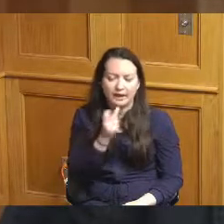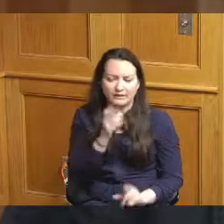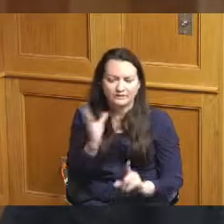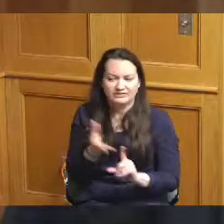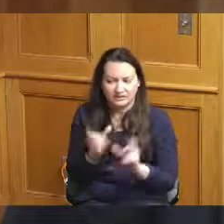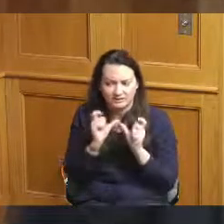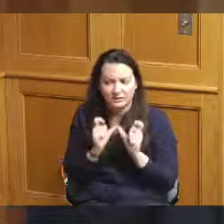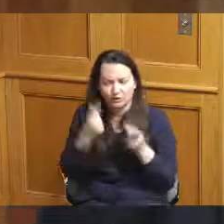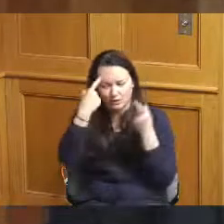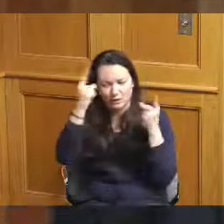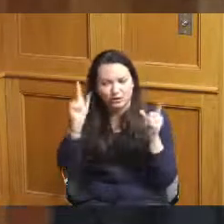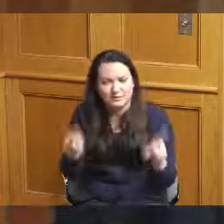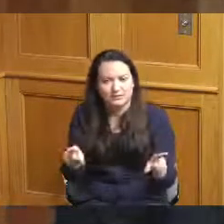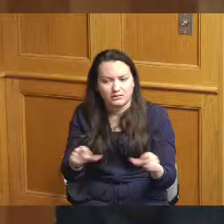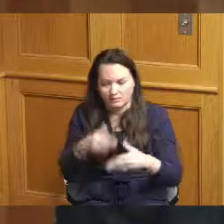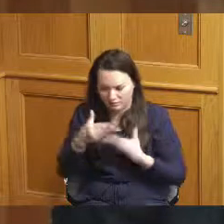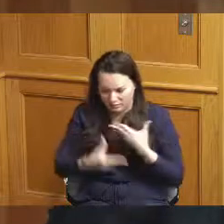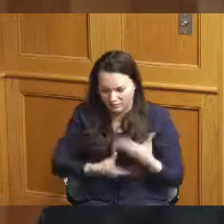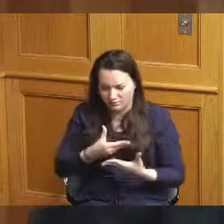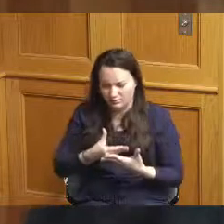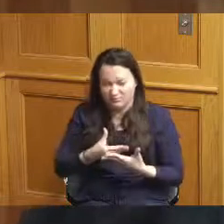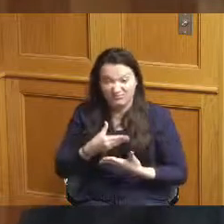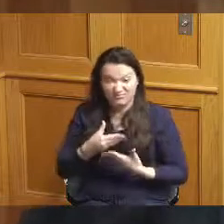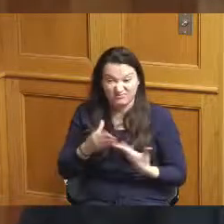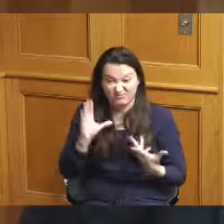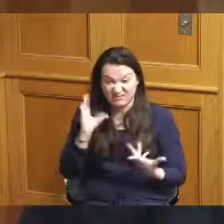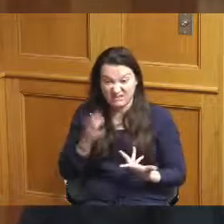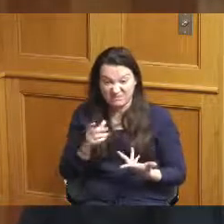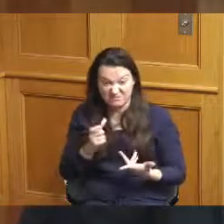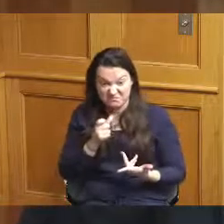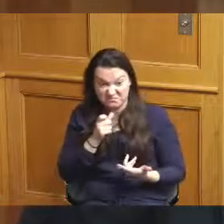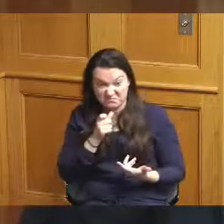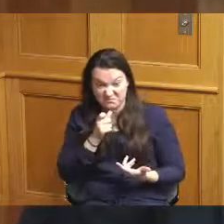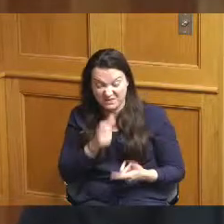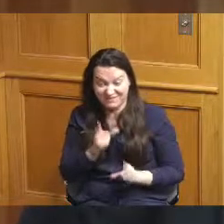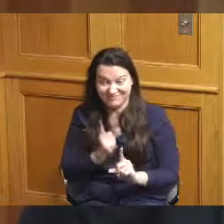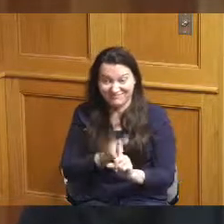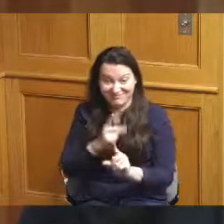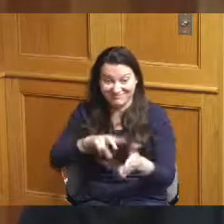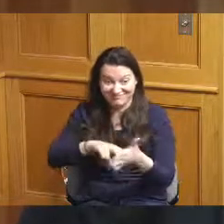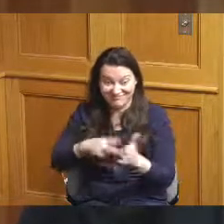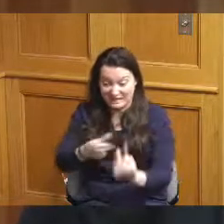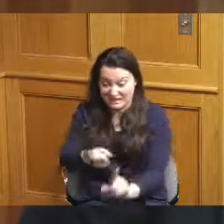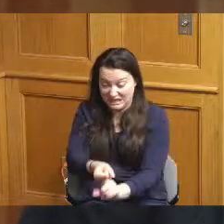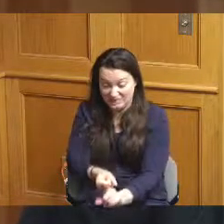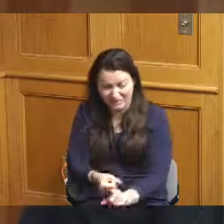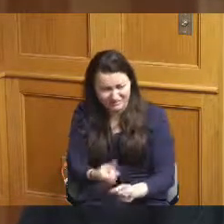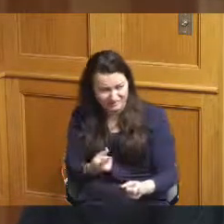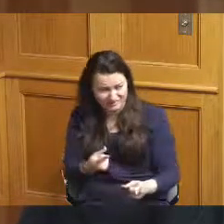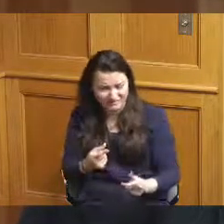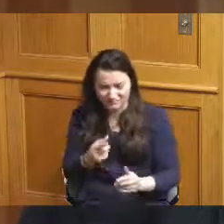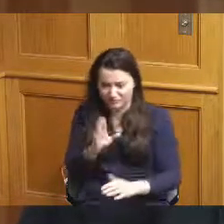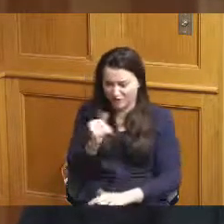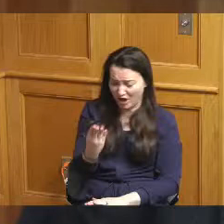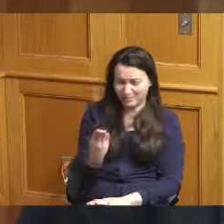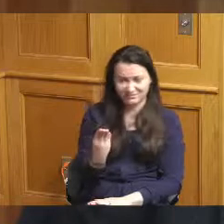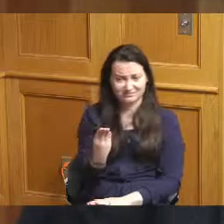this agreement at the way it was was going because it hasn't had the intended impact right on jobs so